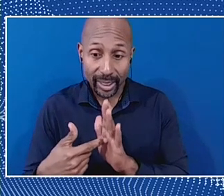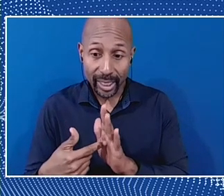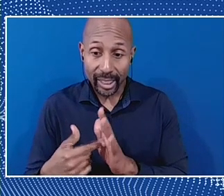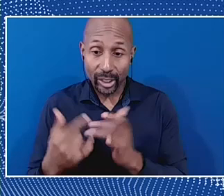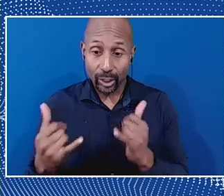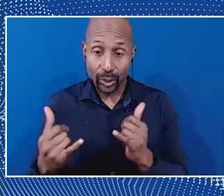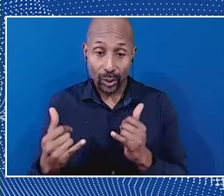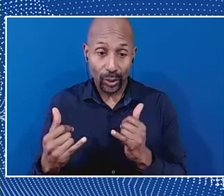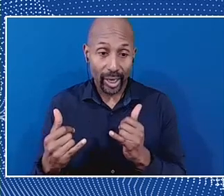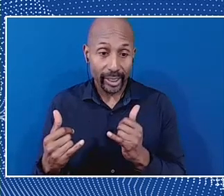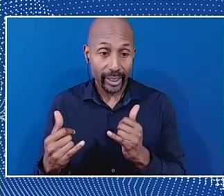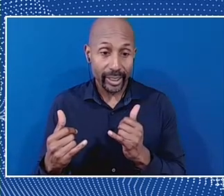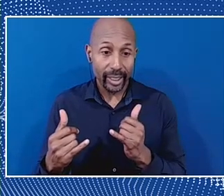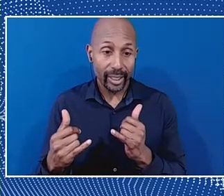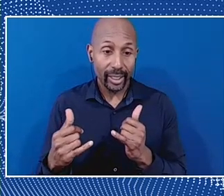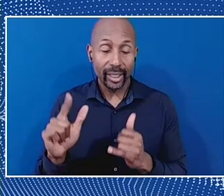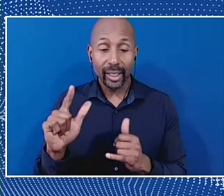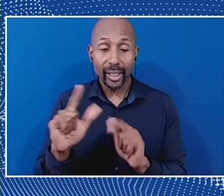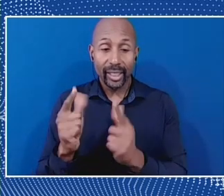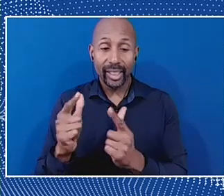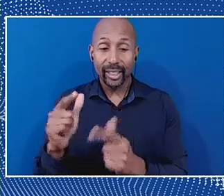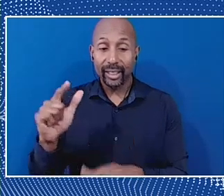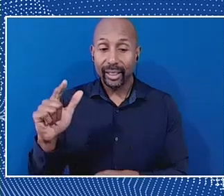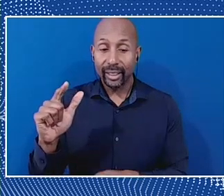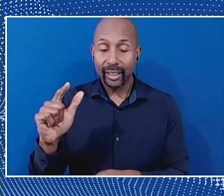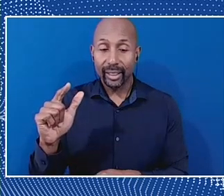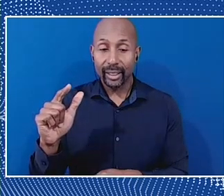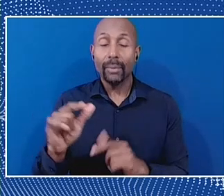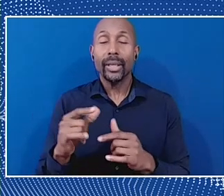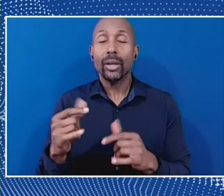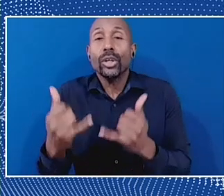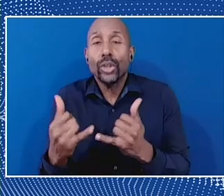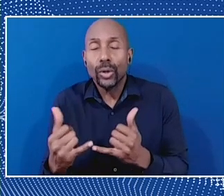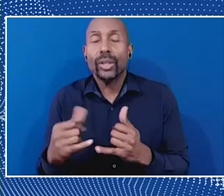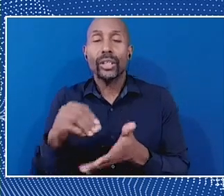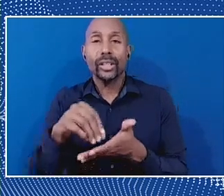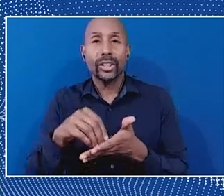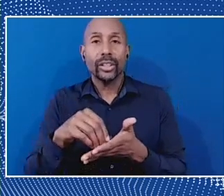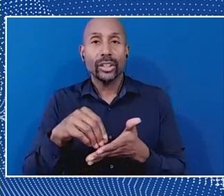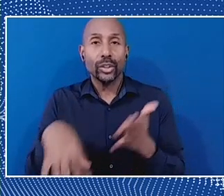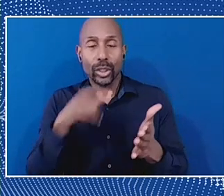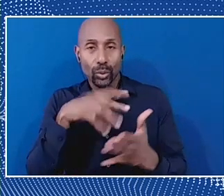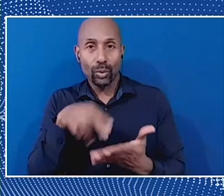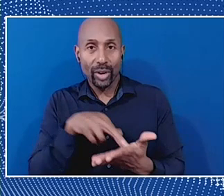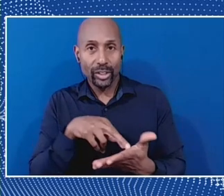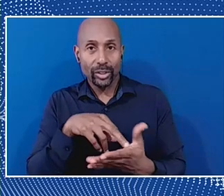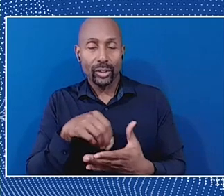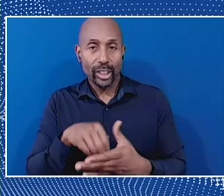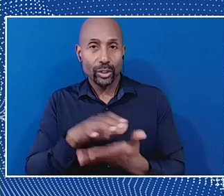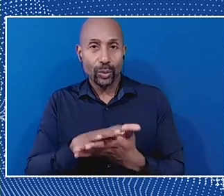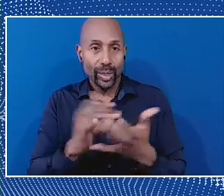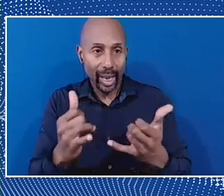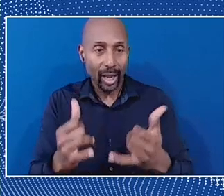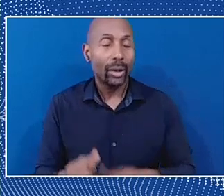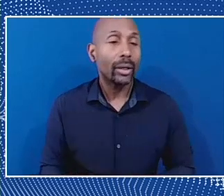presented are beneficial for borrowers after they leave school. But right now, there's not any type of